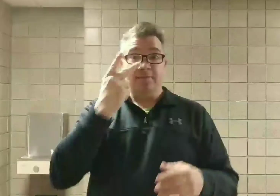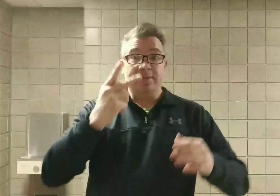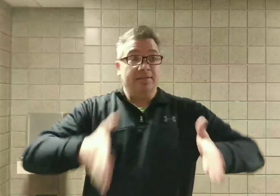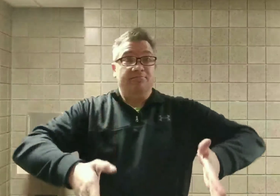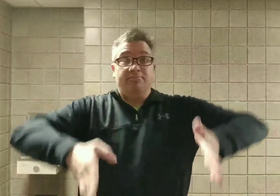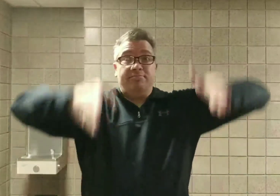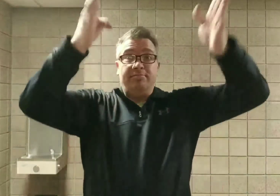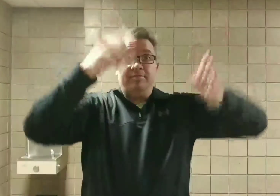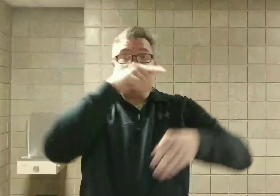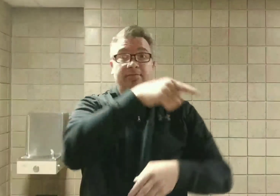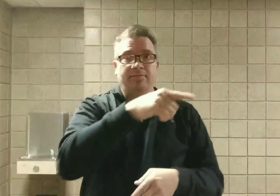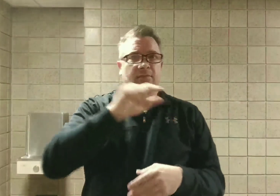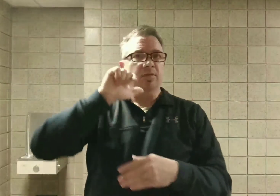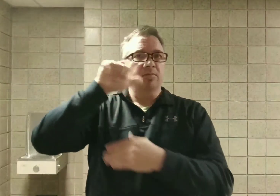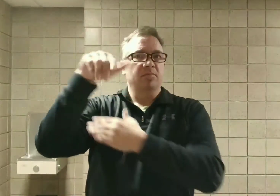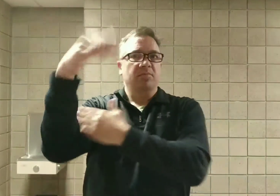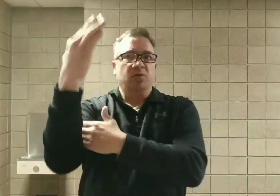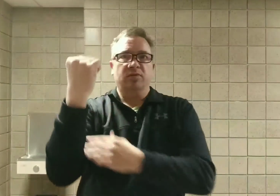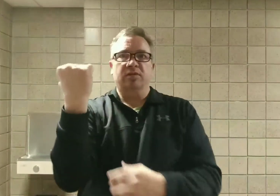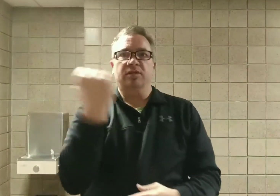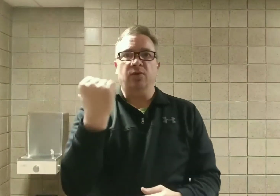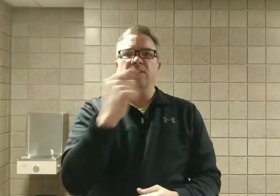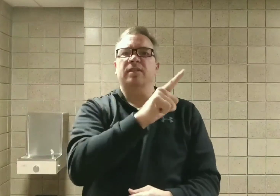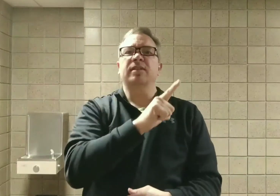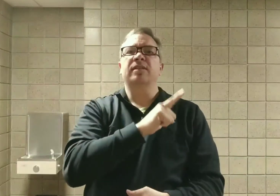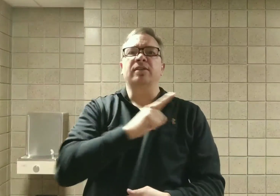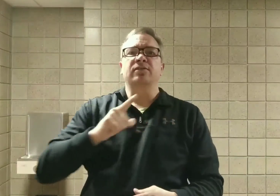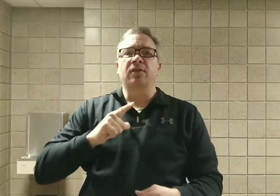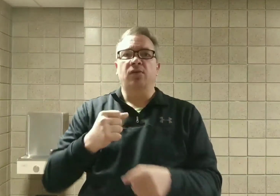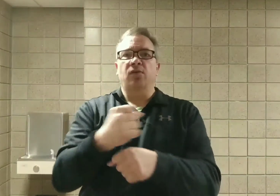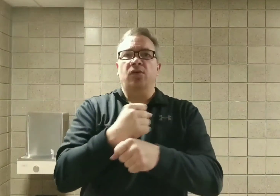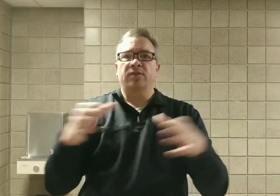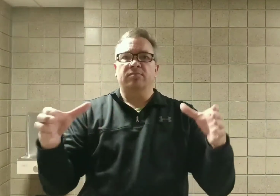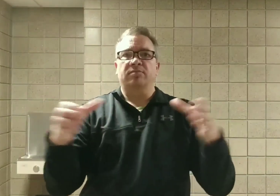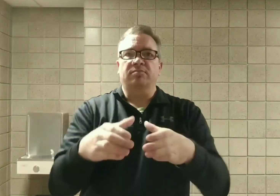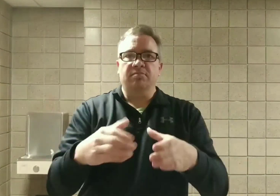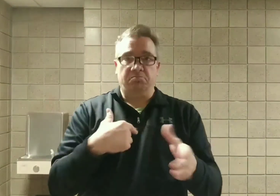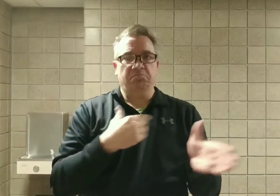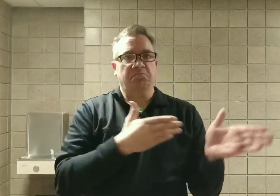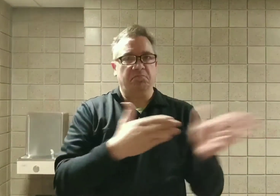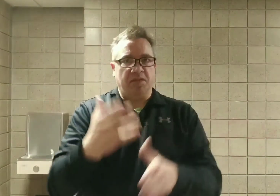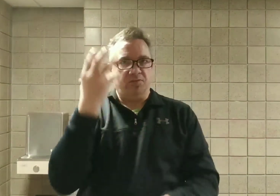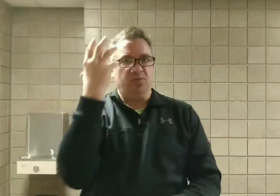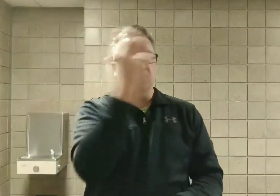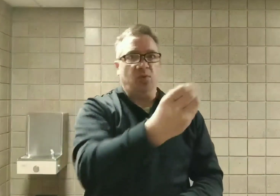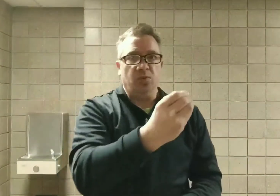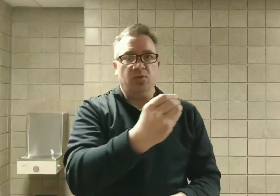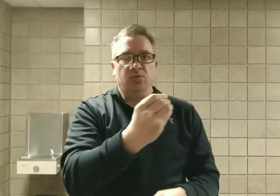You see the building? Tomorrow morning Saturday There's legislative coffee session will be held there I am planning on going there